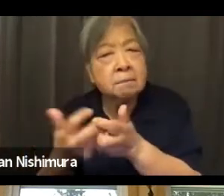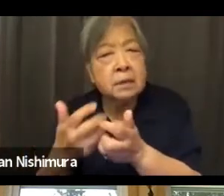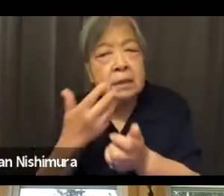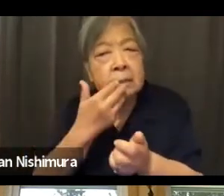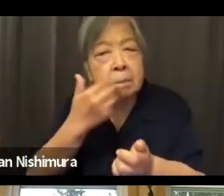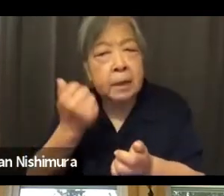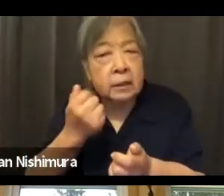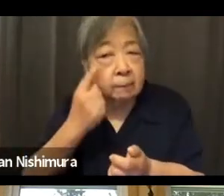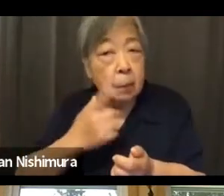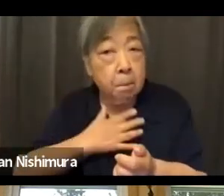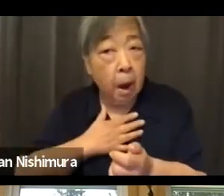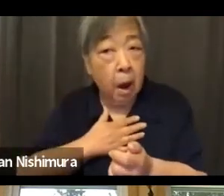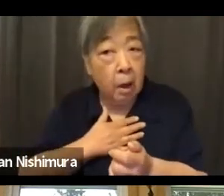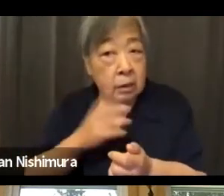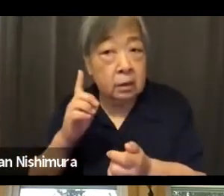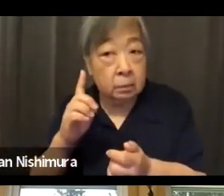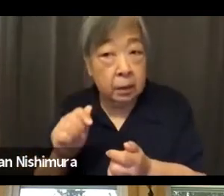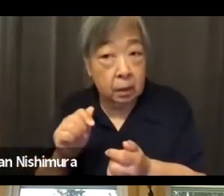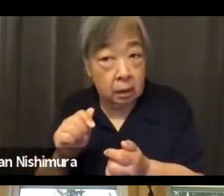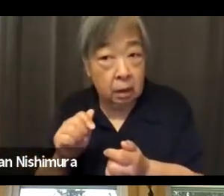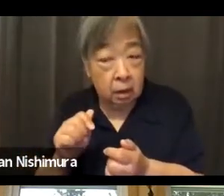disability accommodation need?